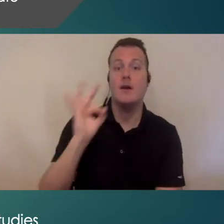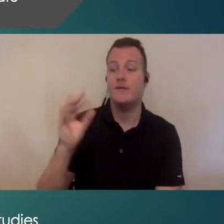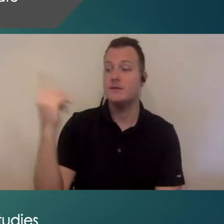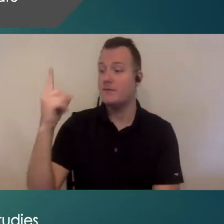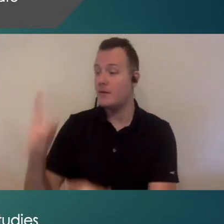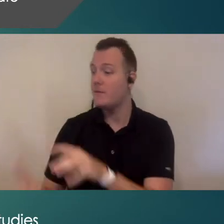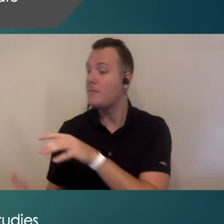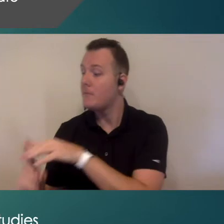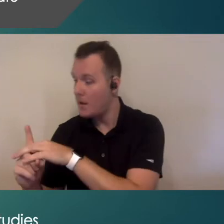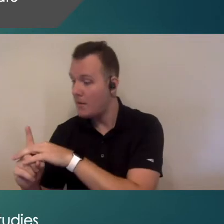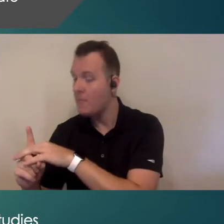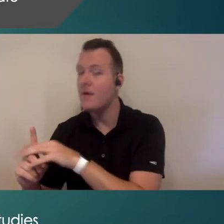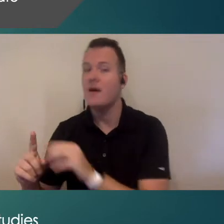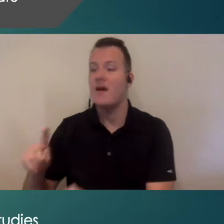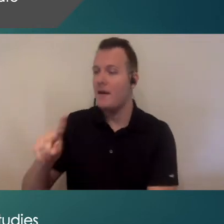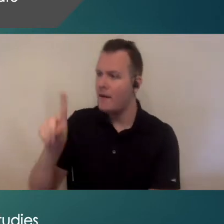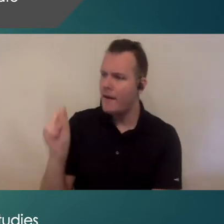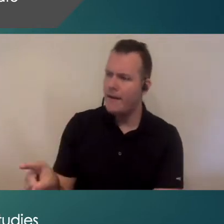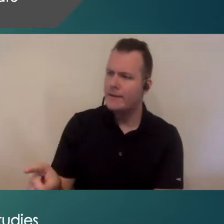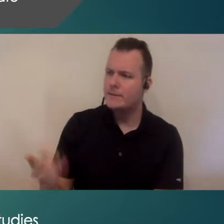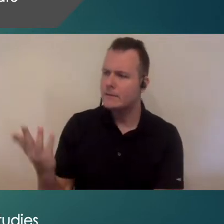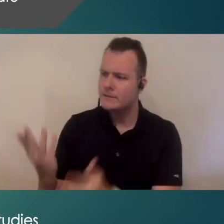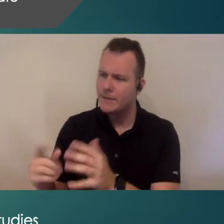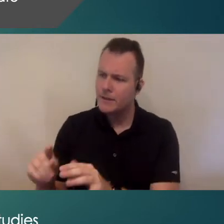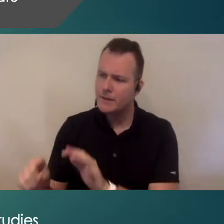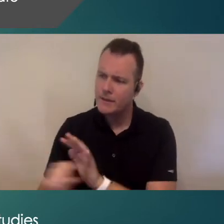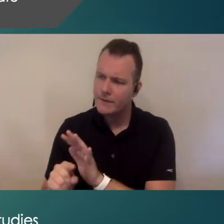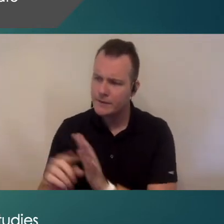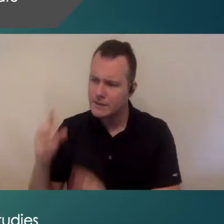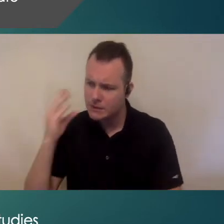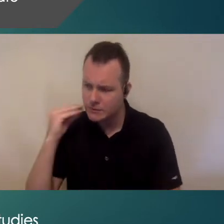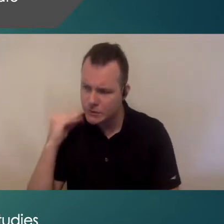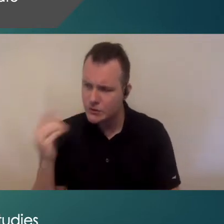and you're asked about something that might have been negative for you, or the